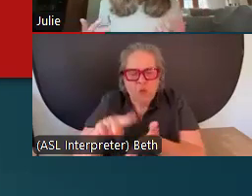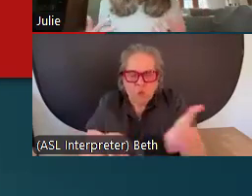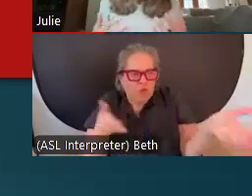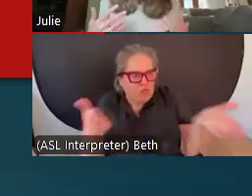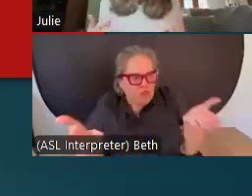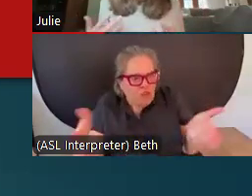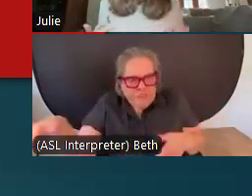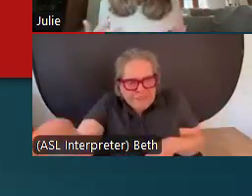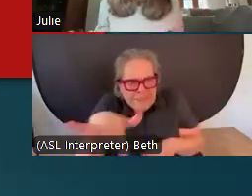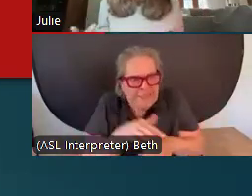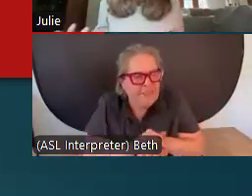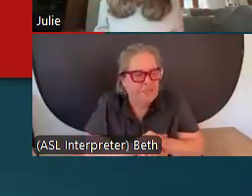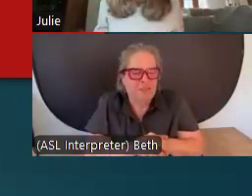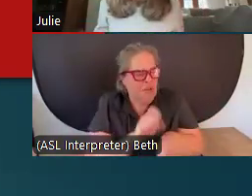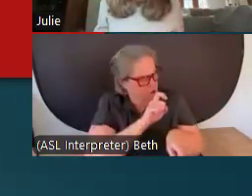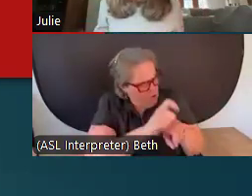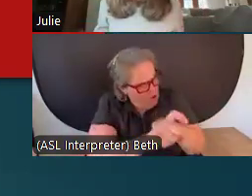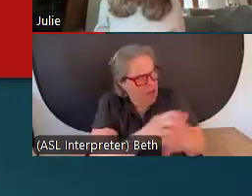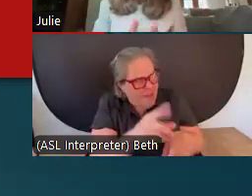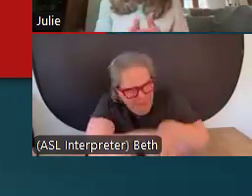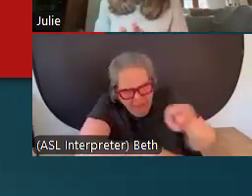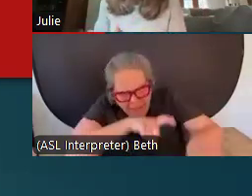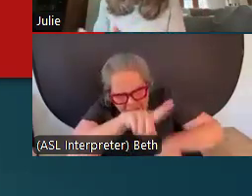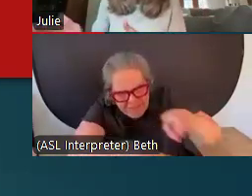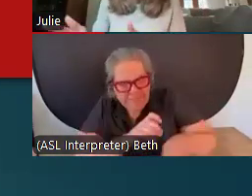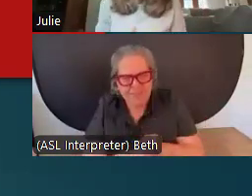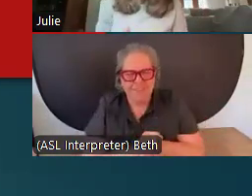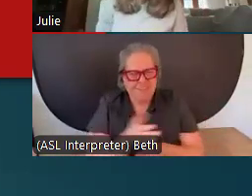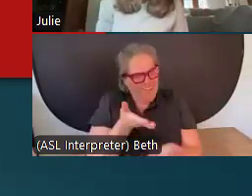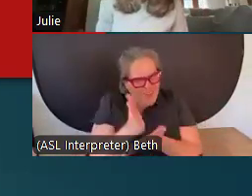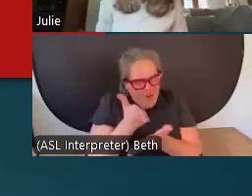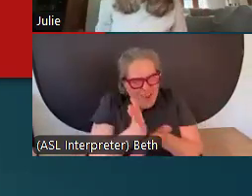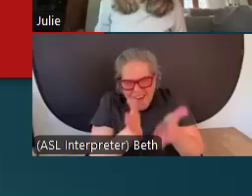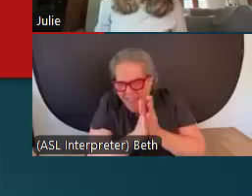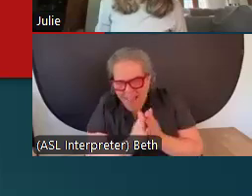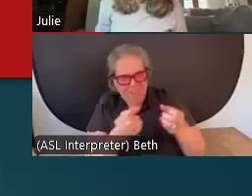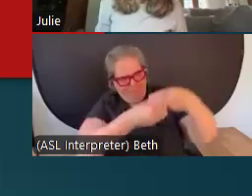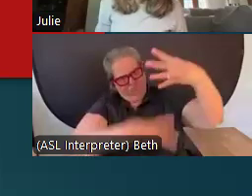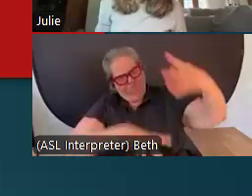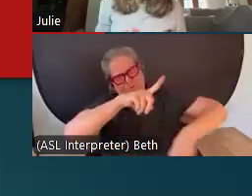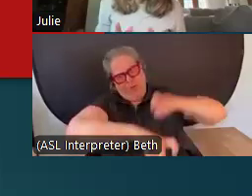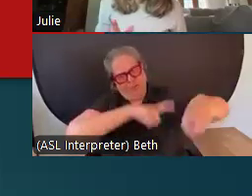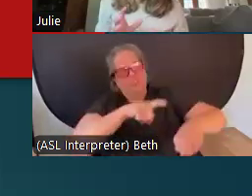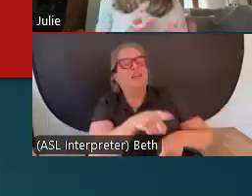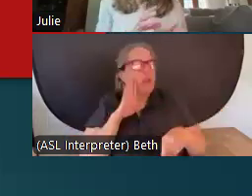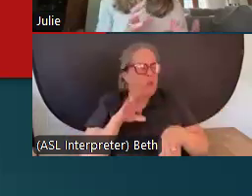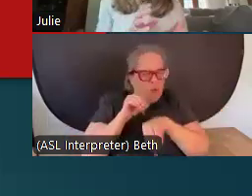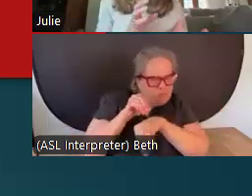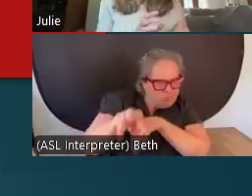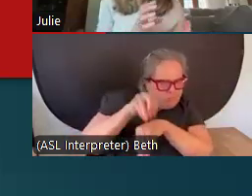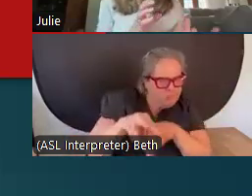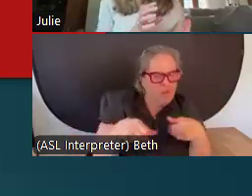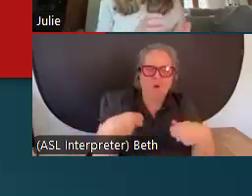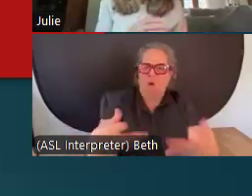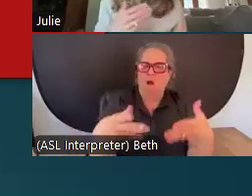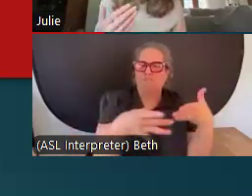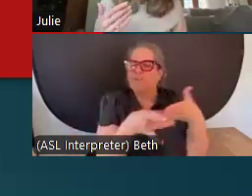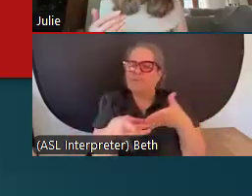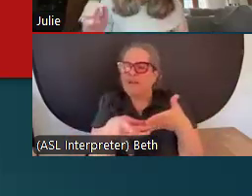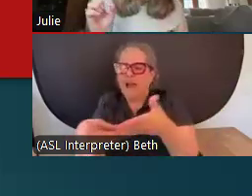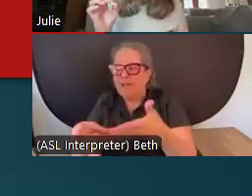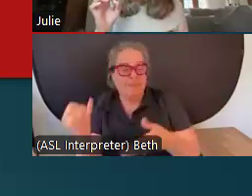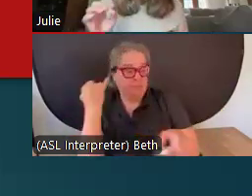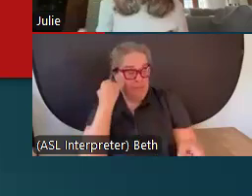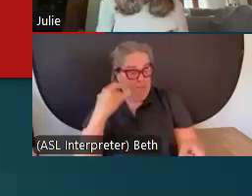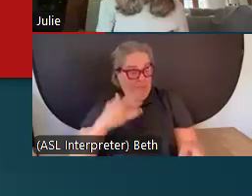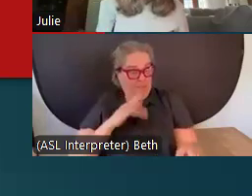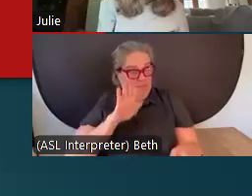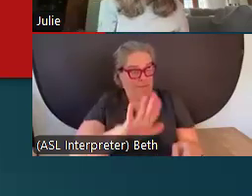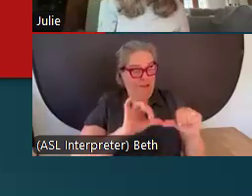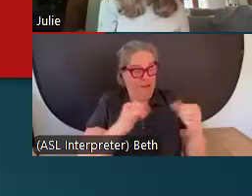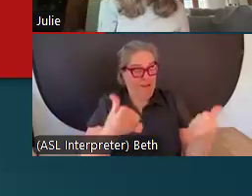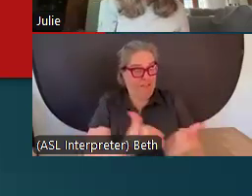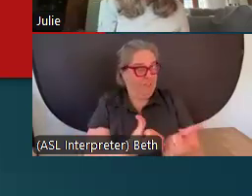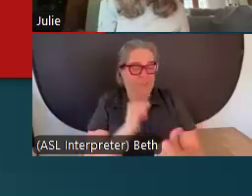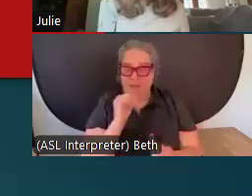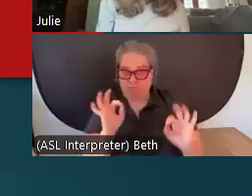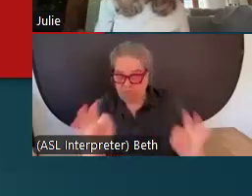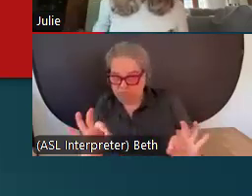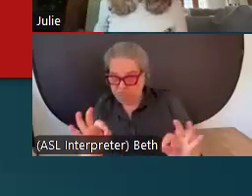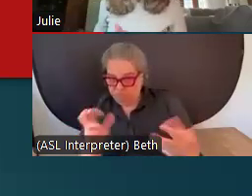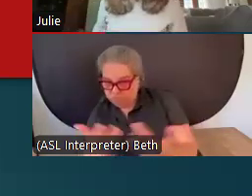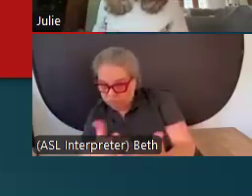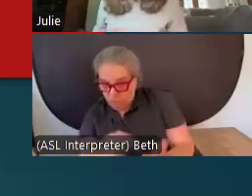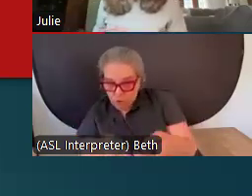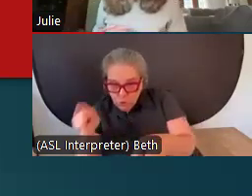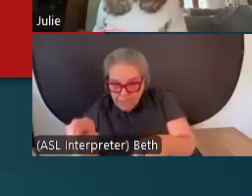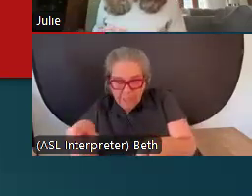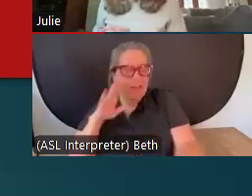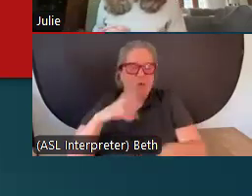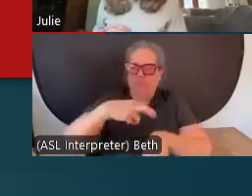There's always -- you know, there's no wrong question to ask, and they will guide you in the direction if they think that they're not the best people to address whatever specific issue you have.